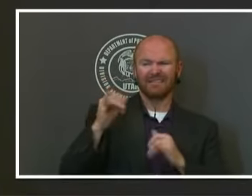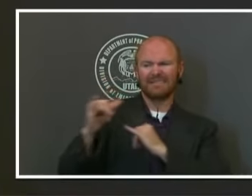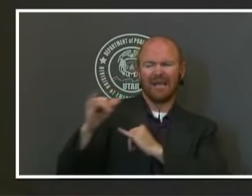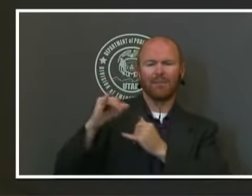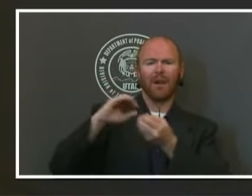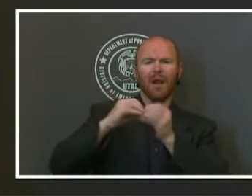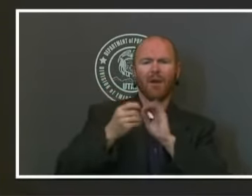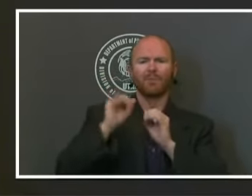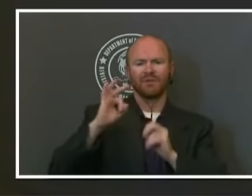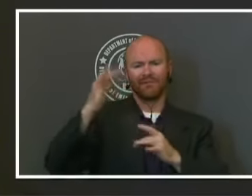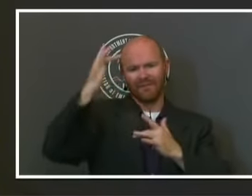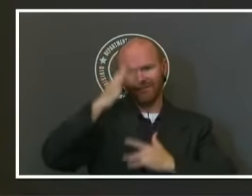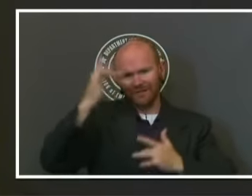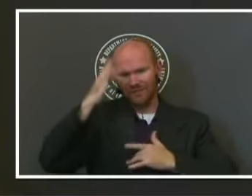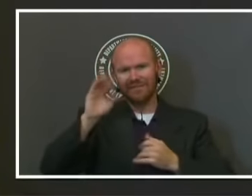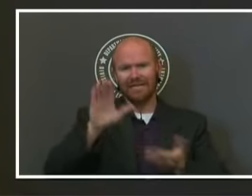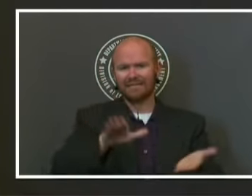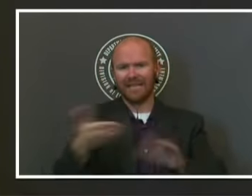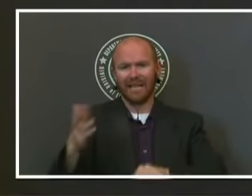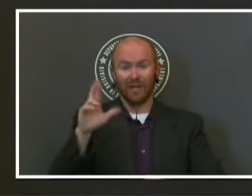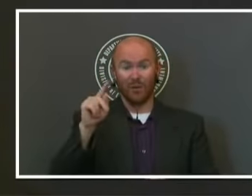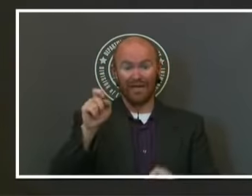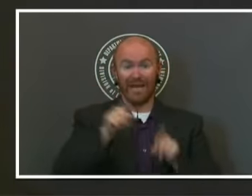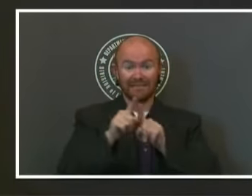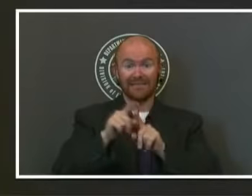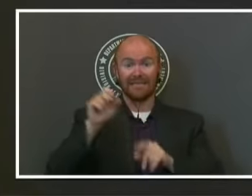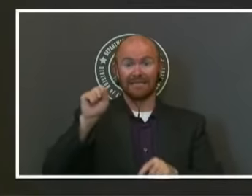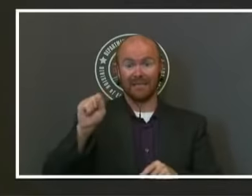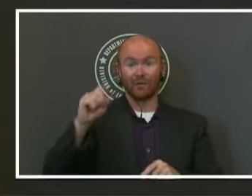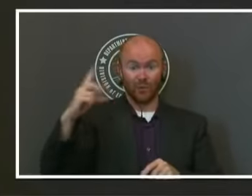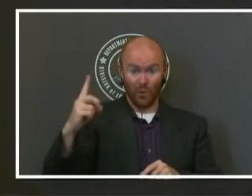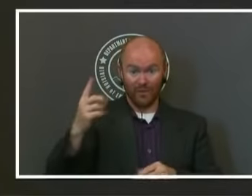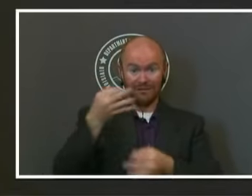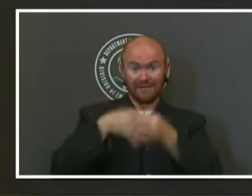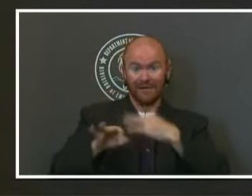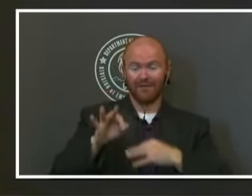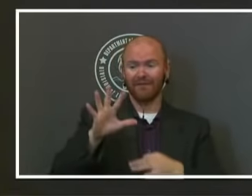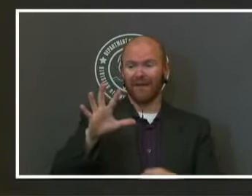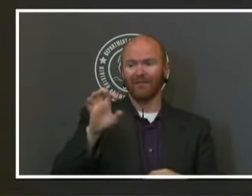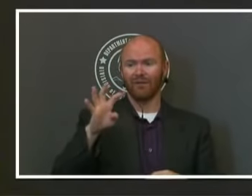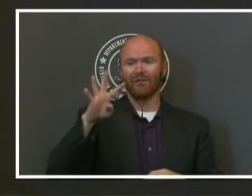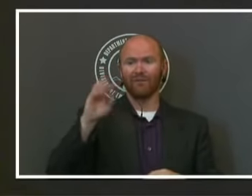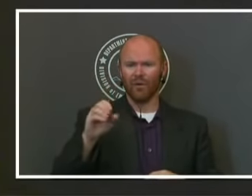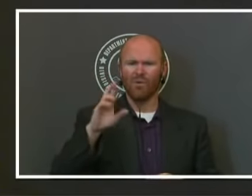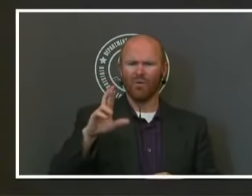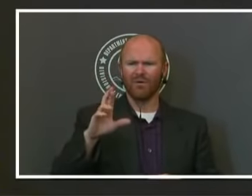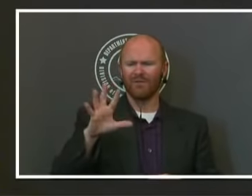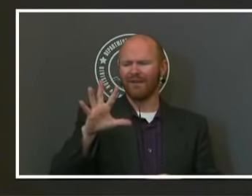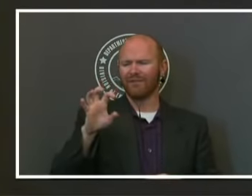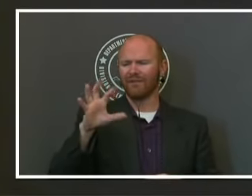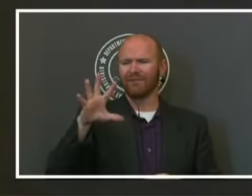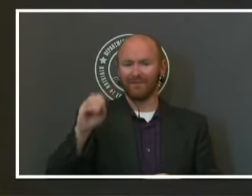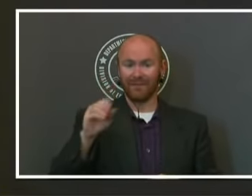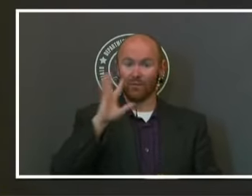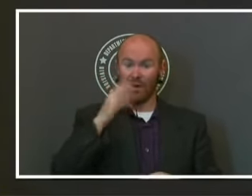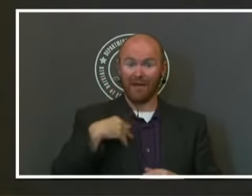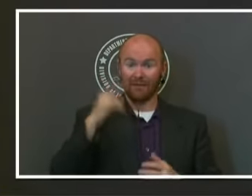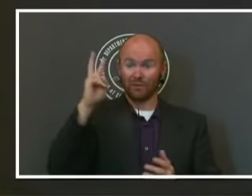infections and death rates of South Dakota I should have been five hundred forty or fifty